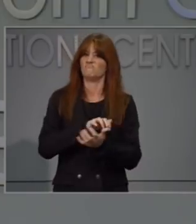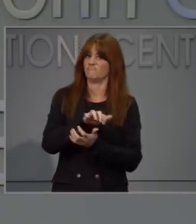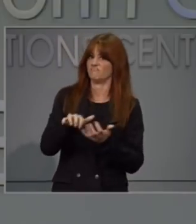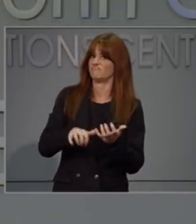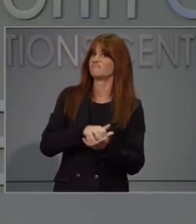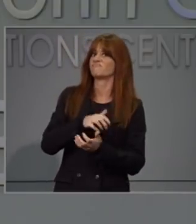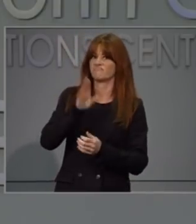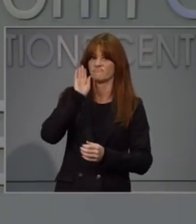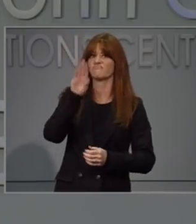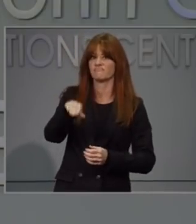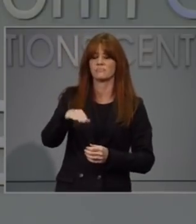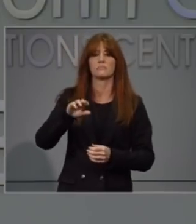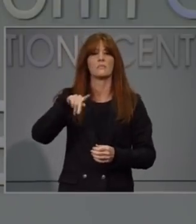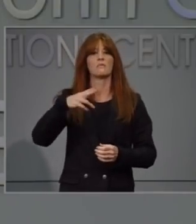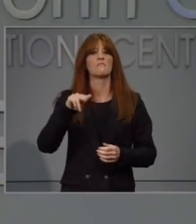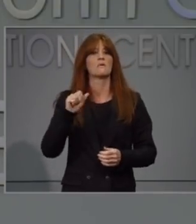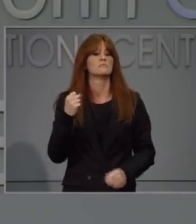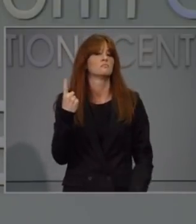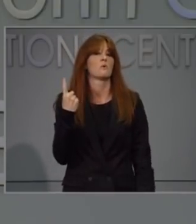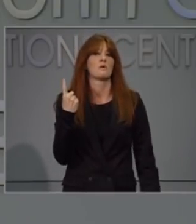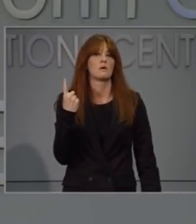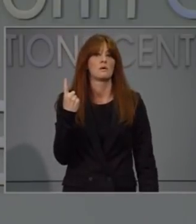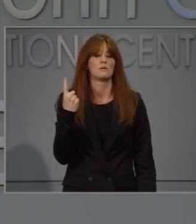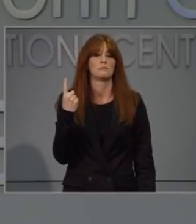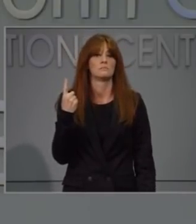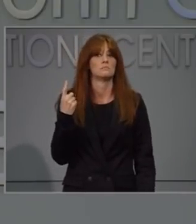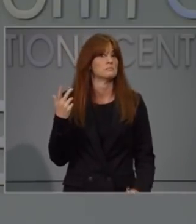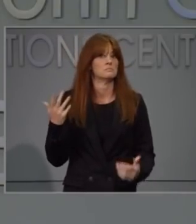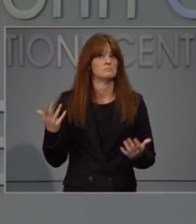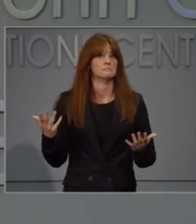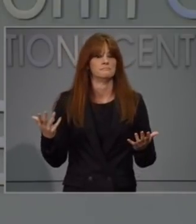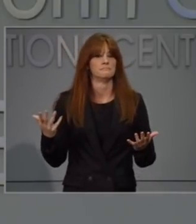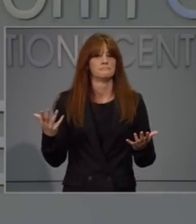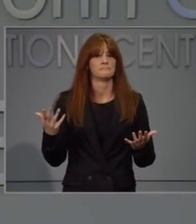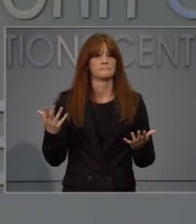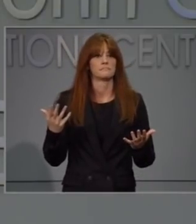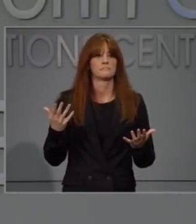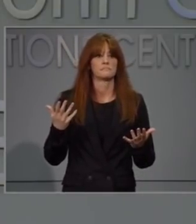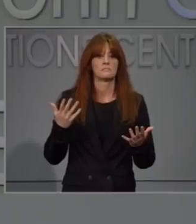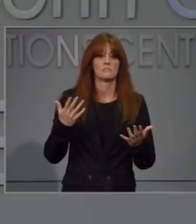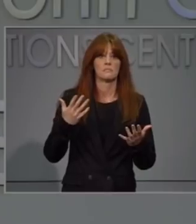FEELING THAT IN PATIENTS AND THAT CONCERN AT THE SAME TIME